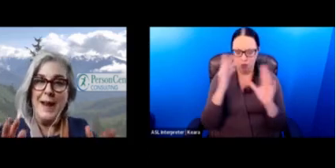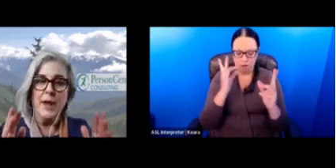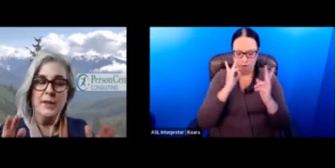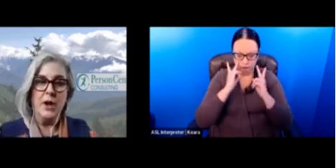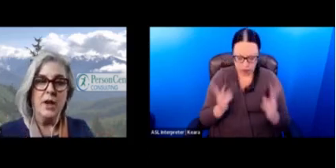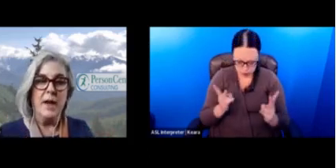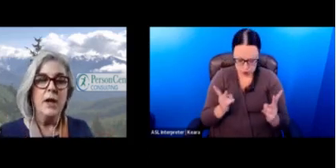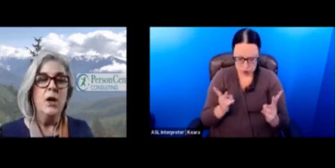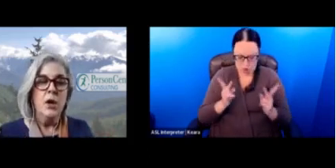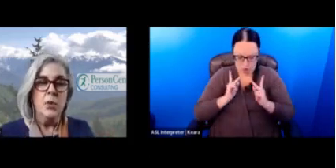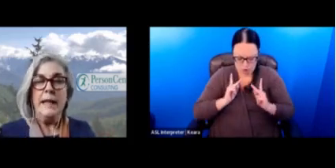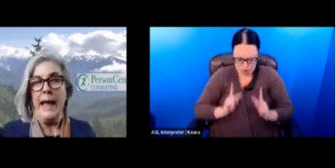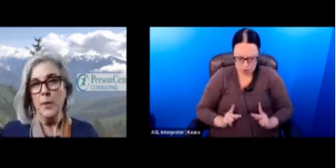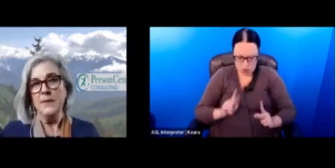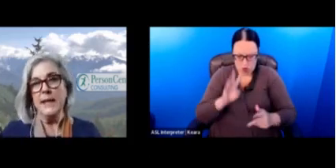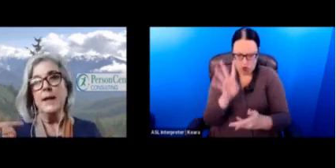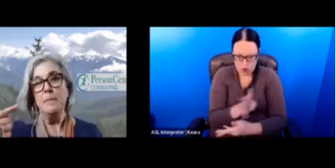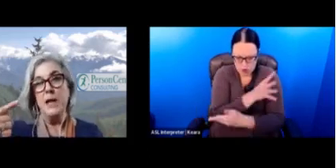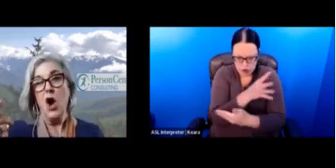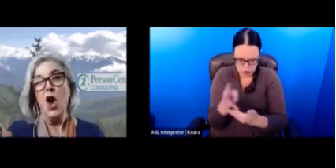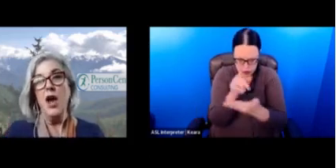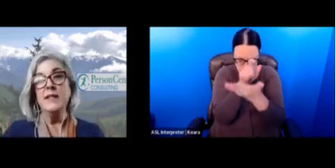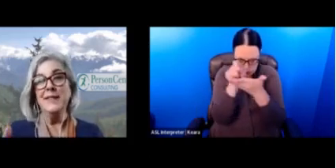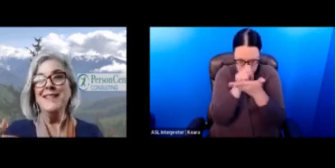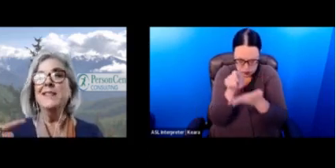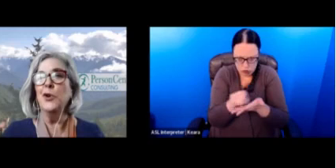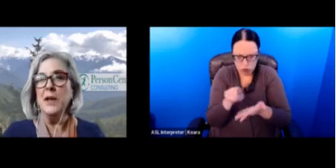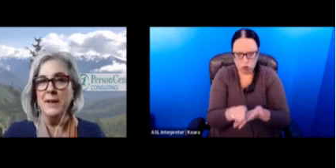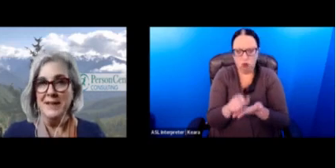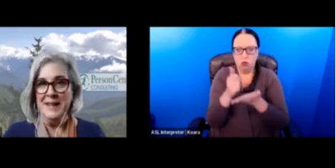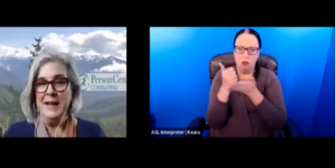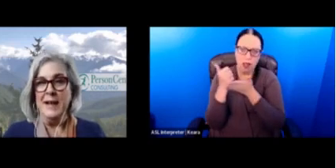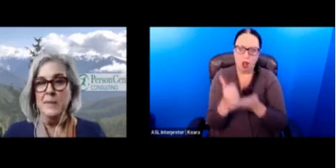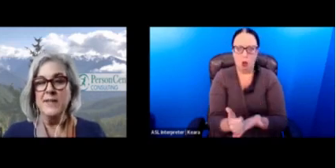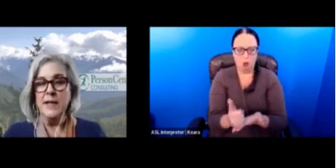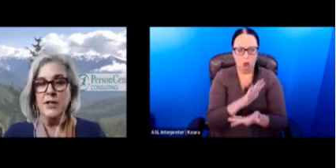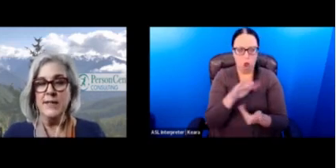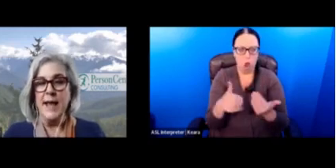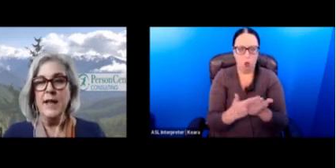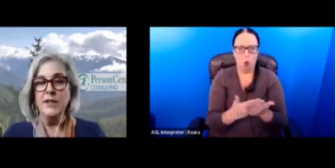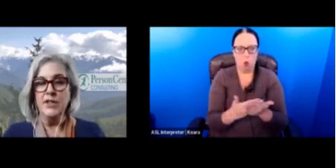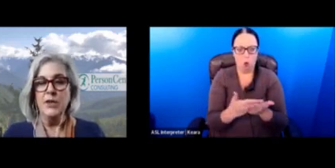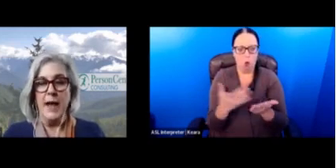it out and talk about it really helps get beyond the disagreement stages and into